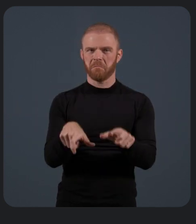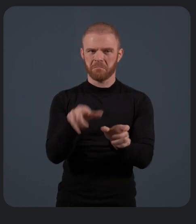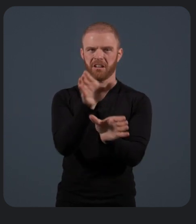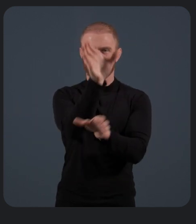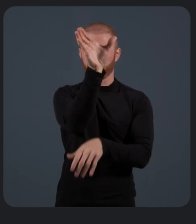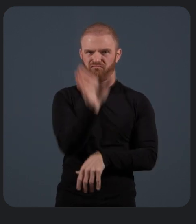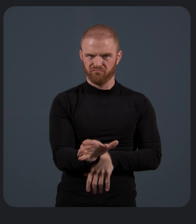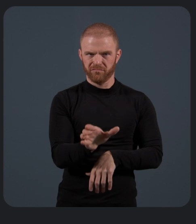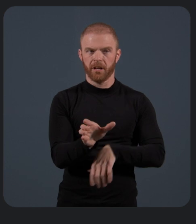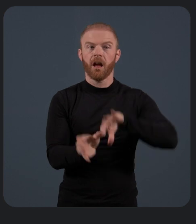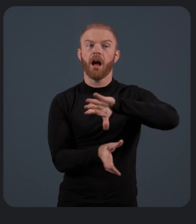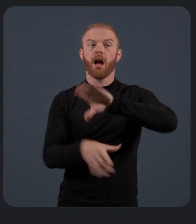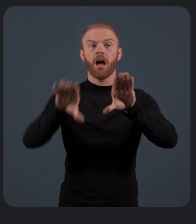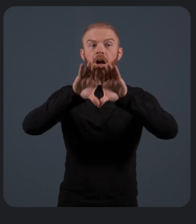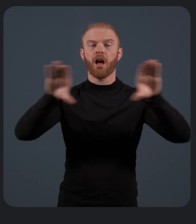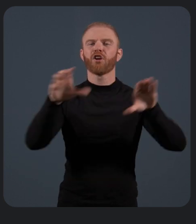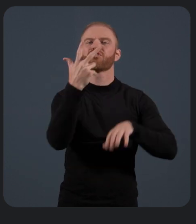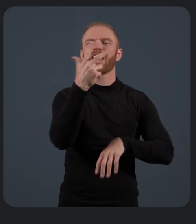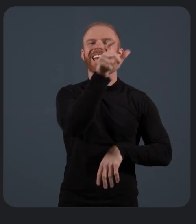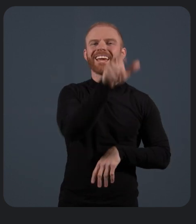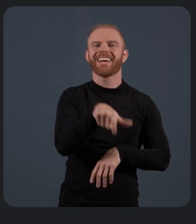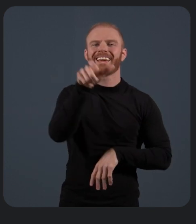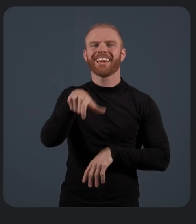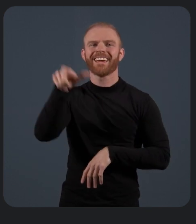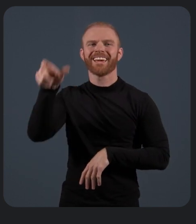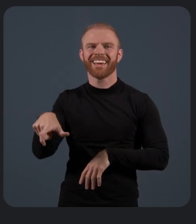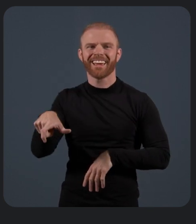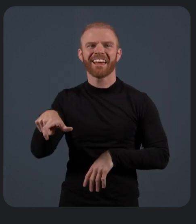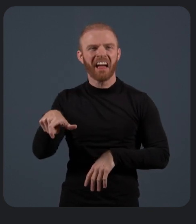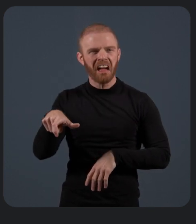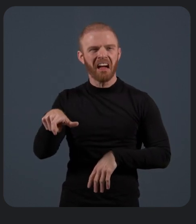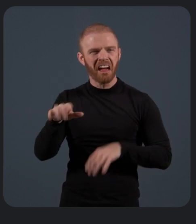and three columns of content in landscape. Columns are all set. Pretty cool.